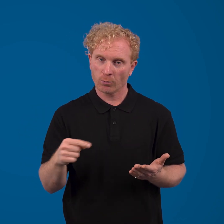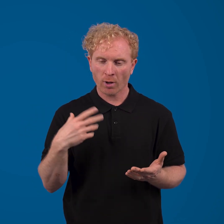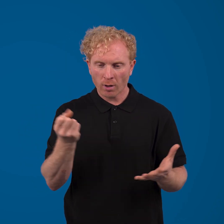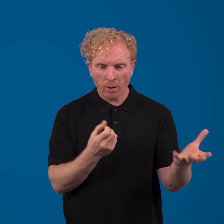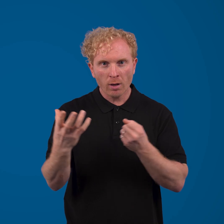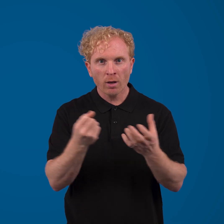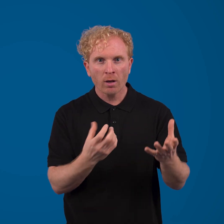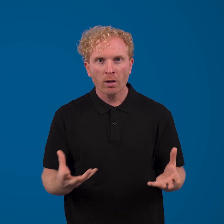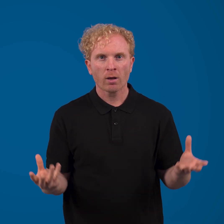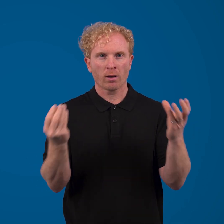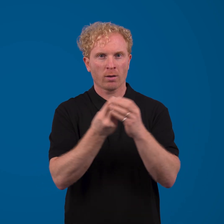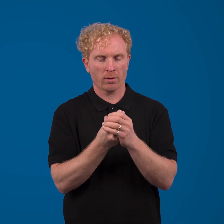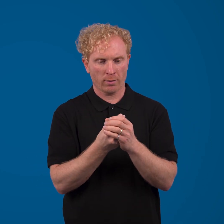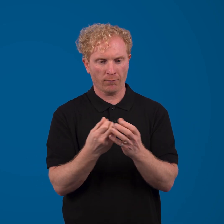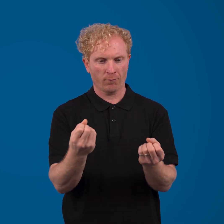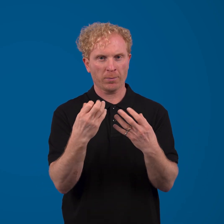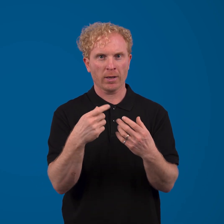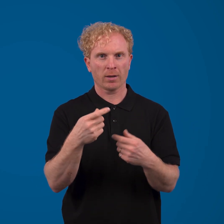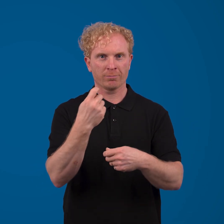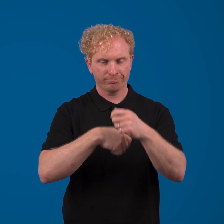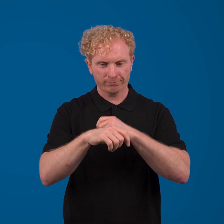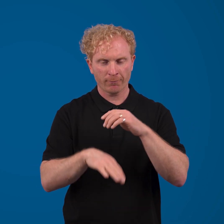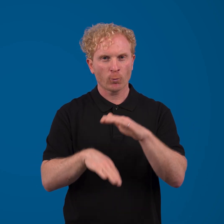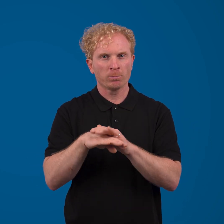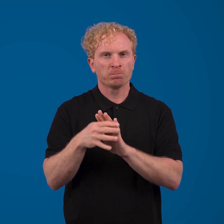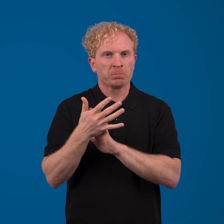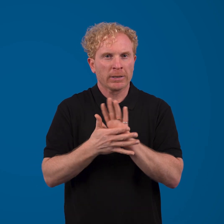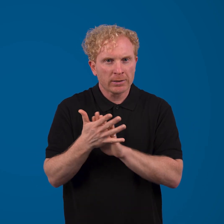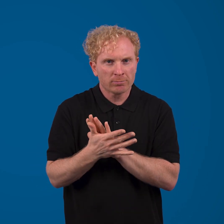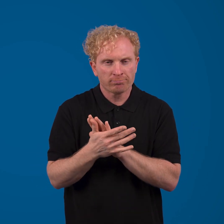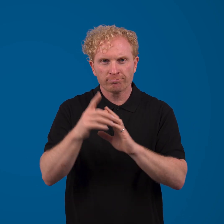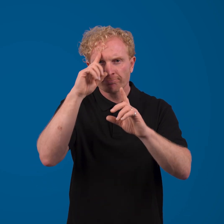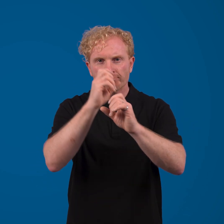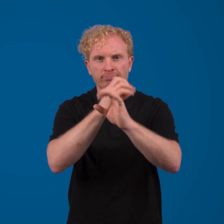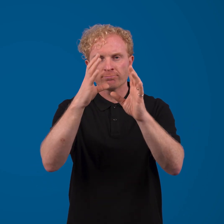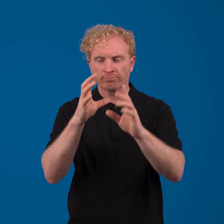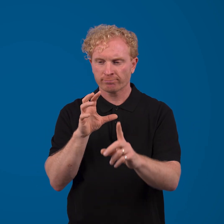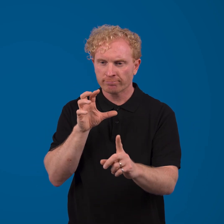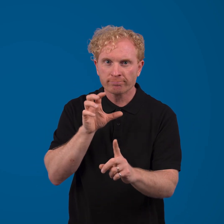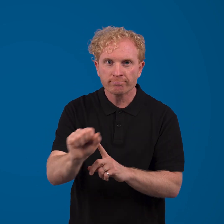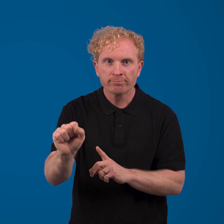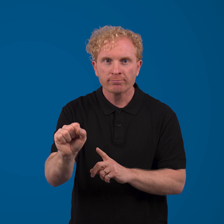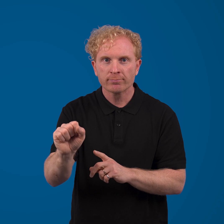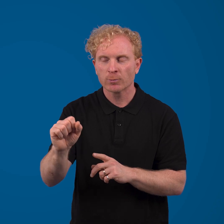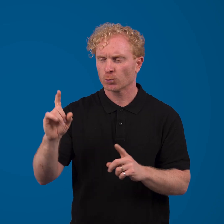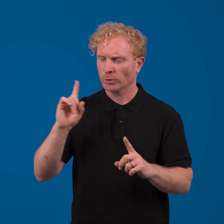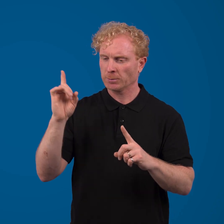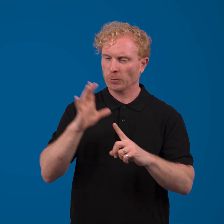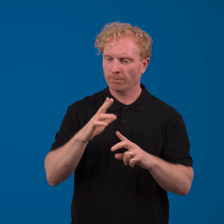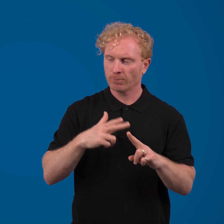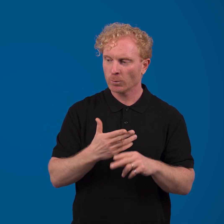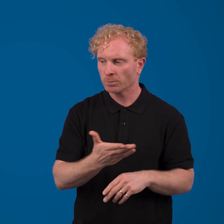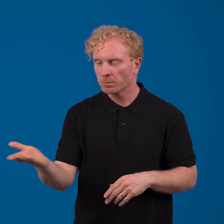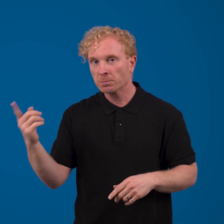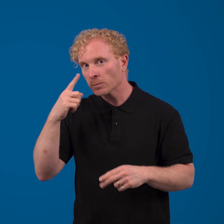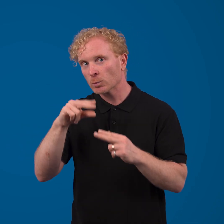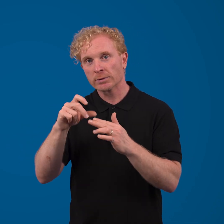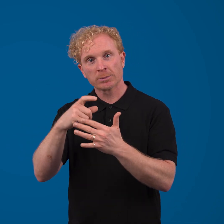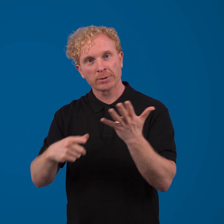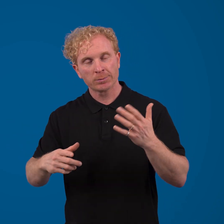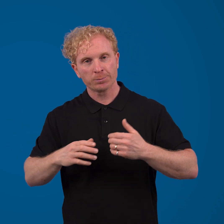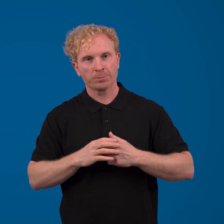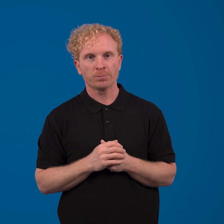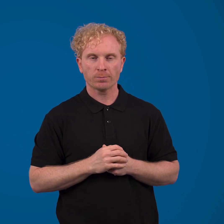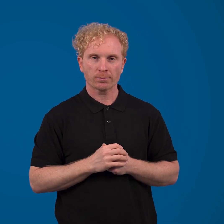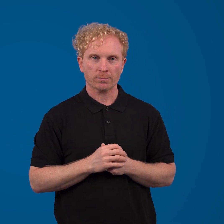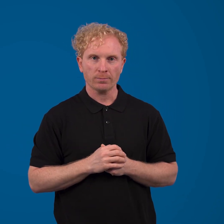We collated this feedback into meaningful insights, to identify what is important to people with disability.